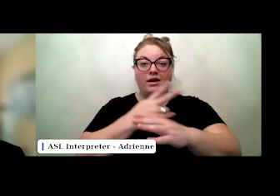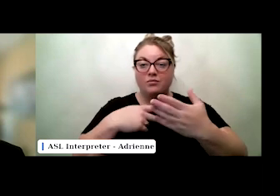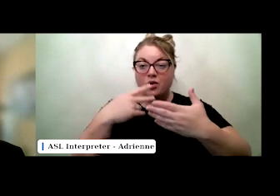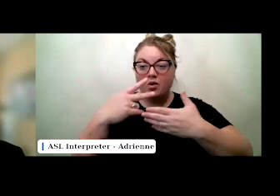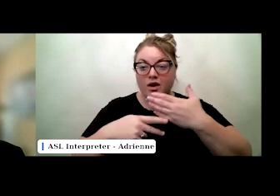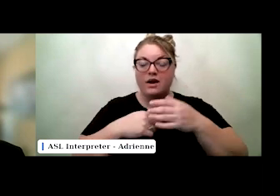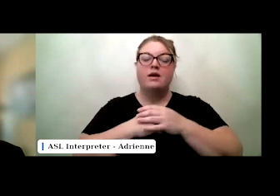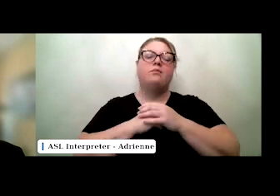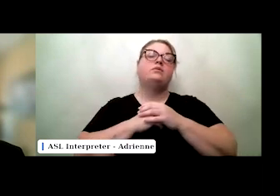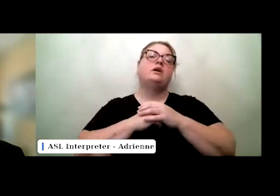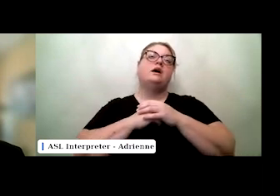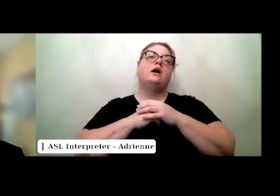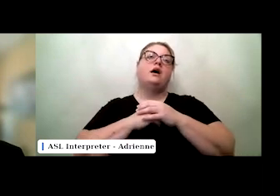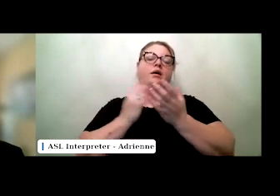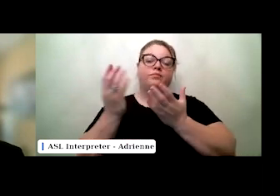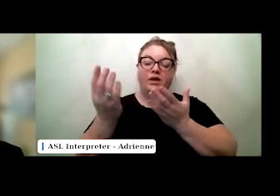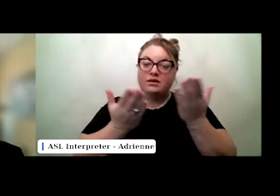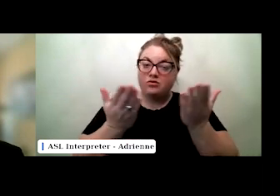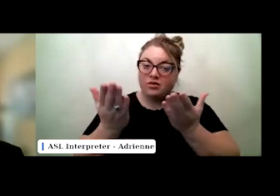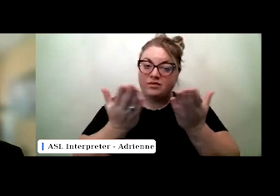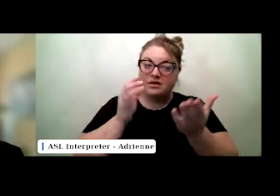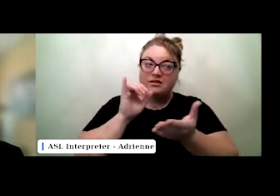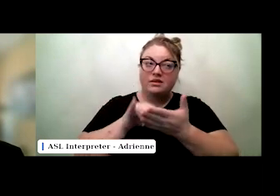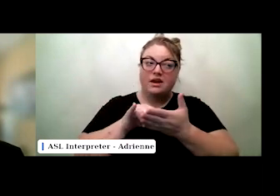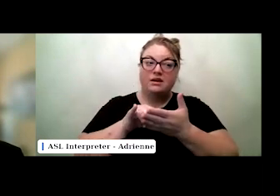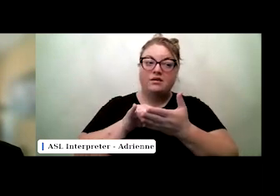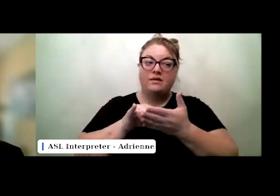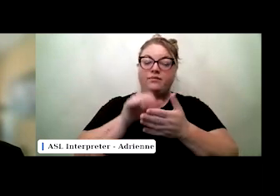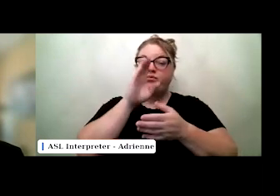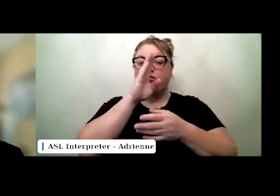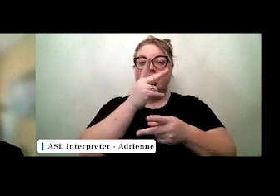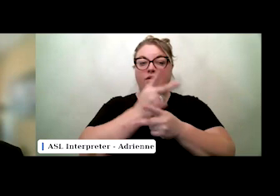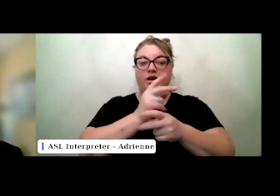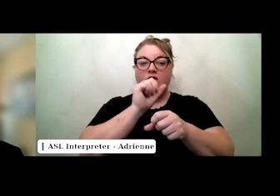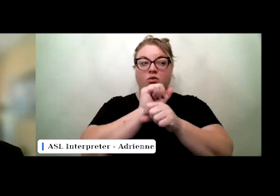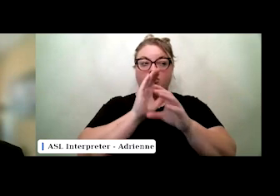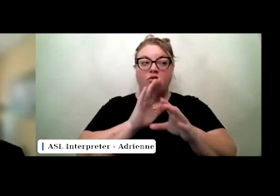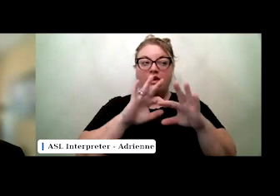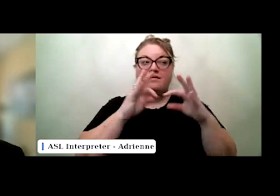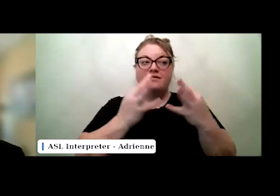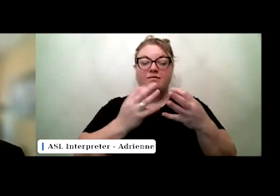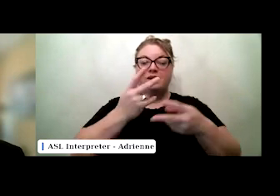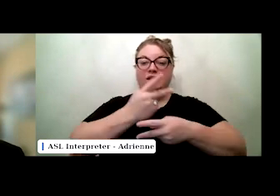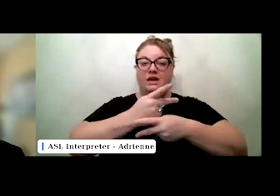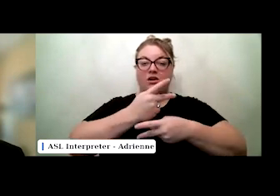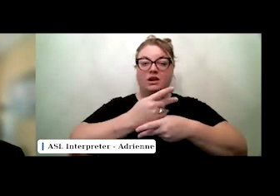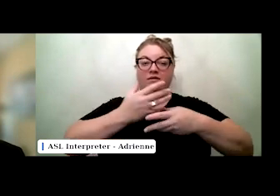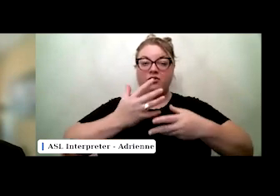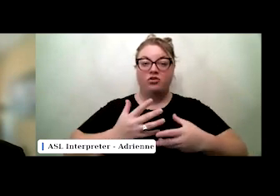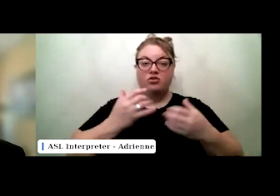And services that. Drug care workers and family caregivers. Are currently receiving.